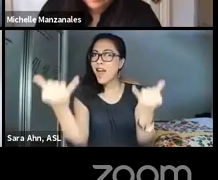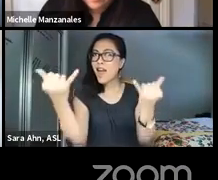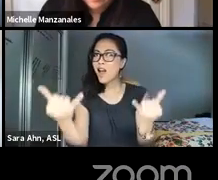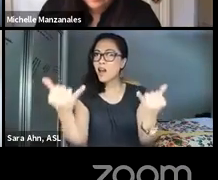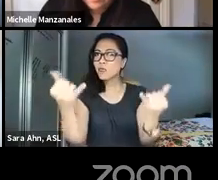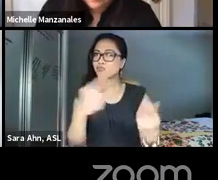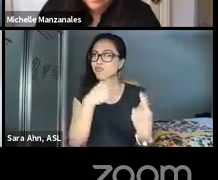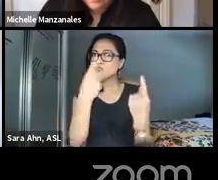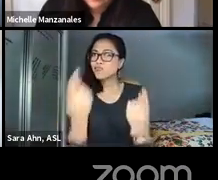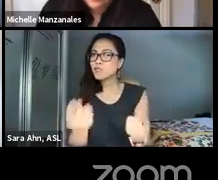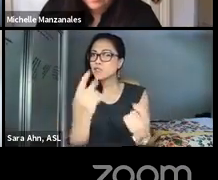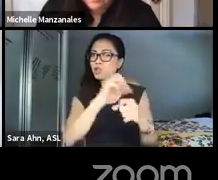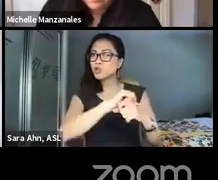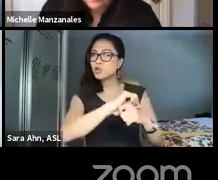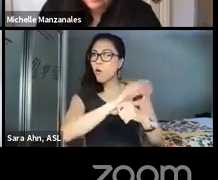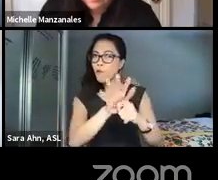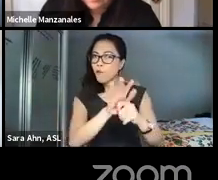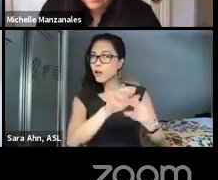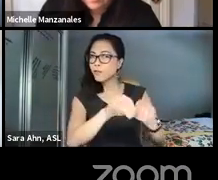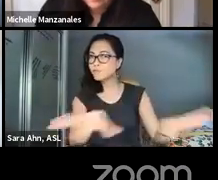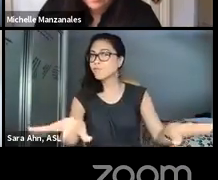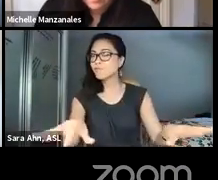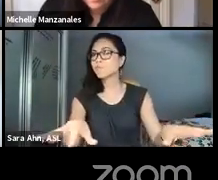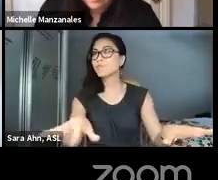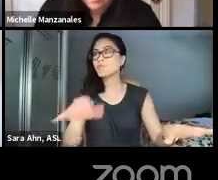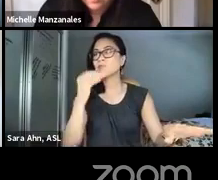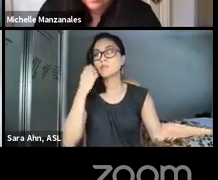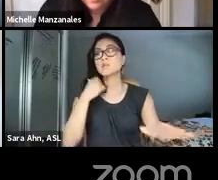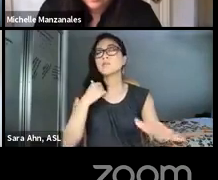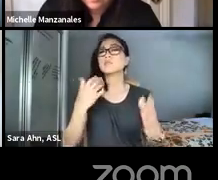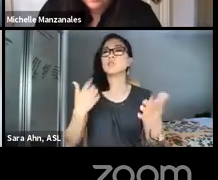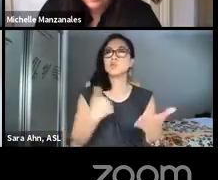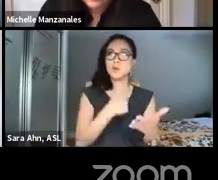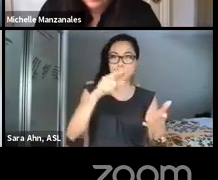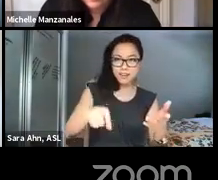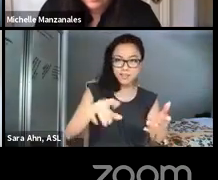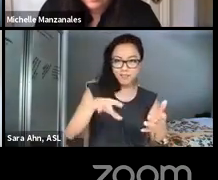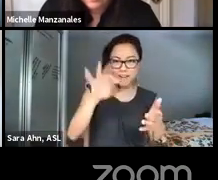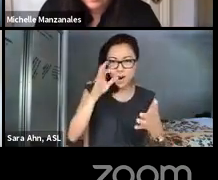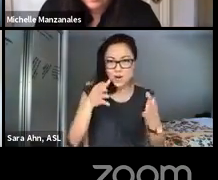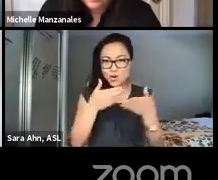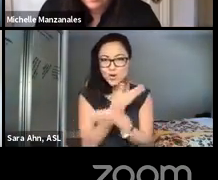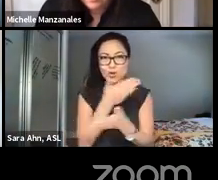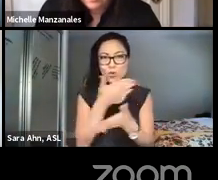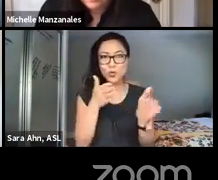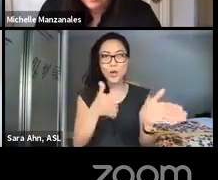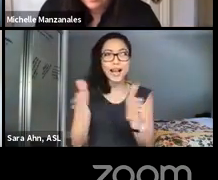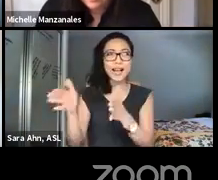of entry of arts education as an important component of this work. We're going to go